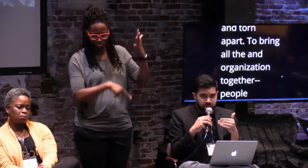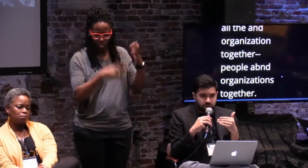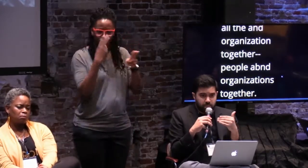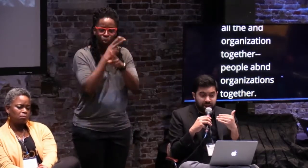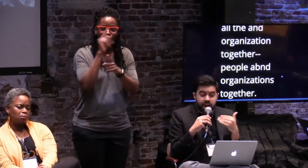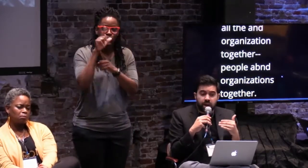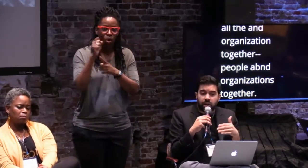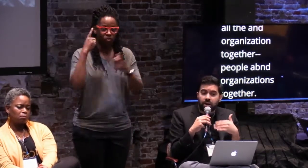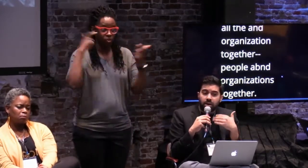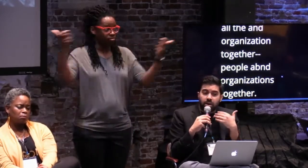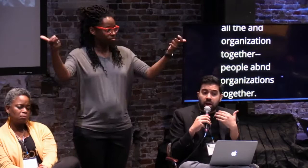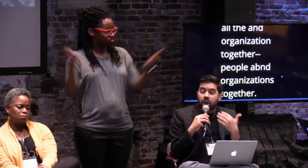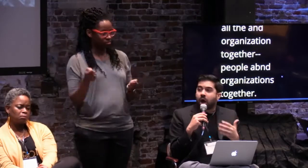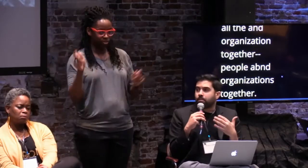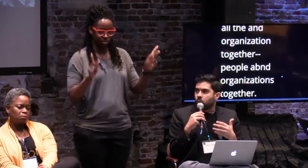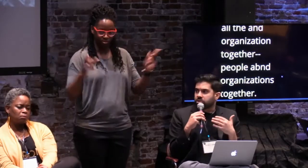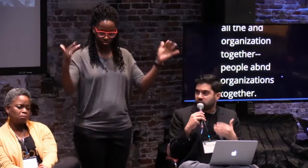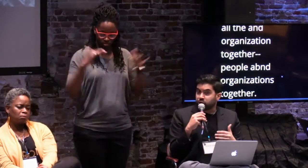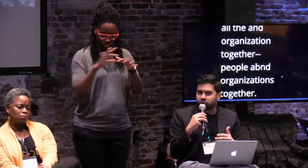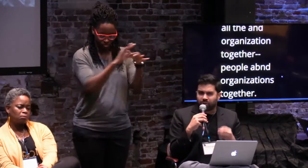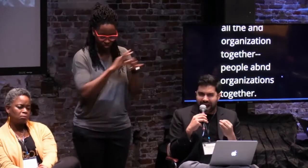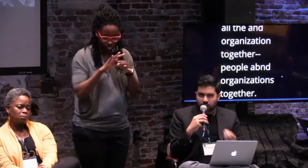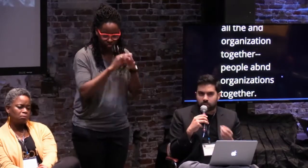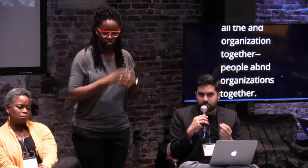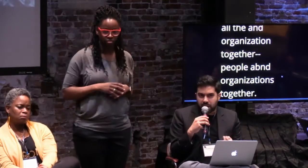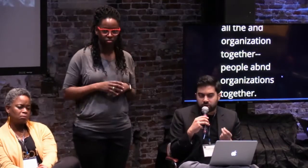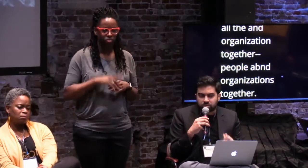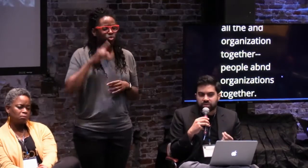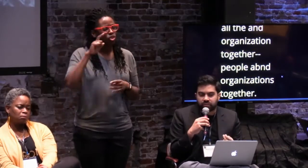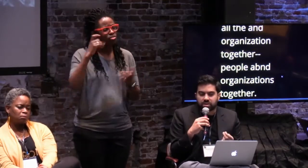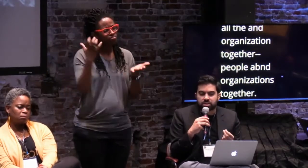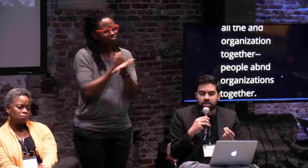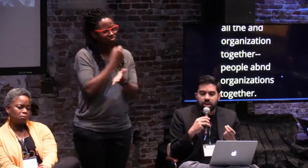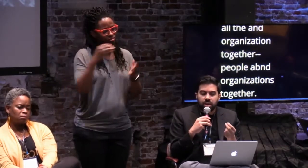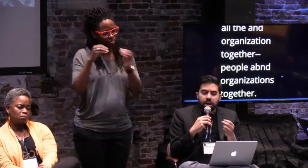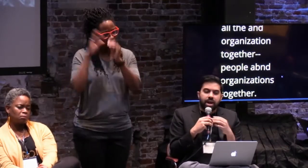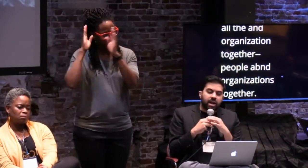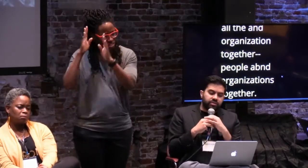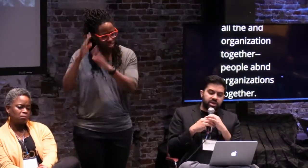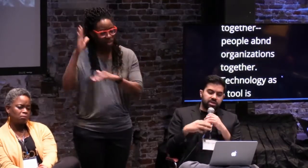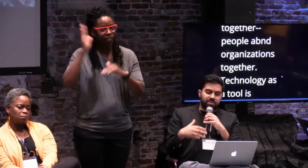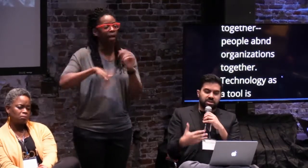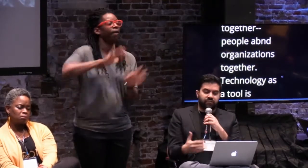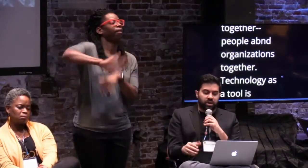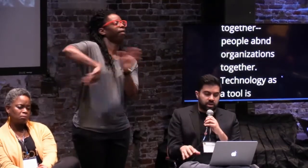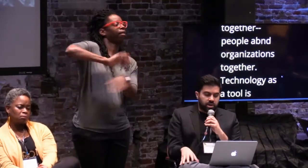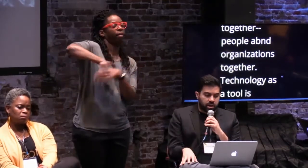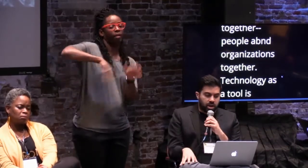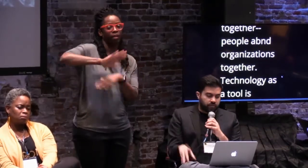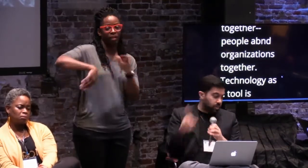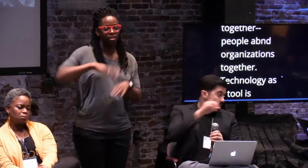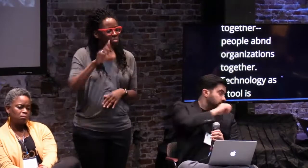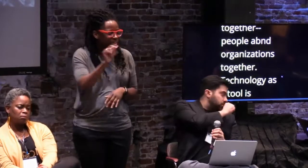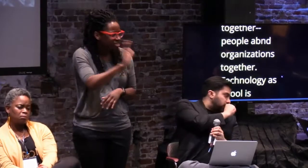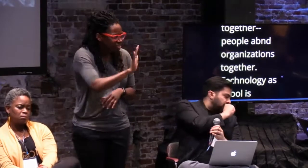be paying a lot more attention to how do we make use of this, and I think specifically of.